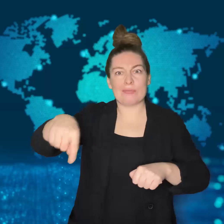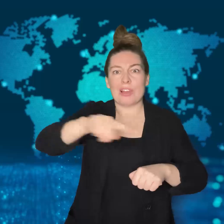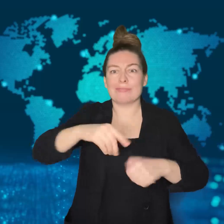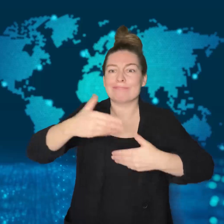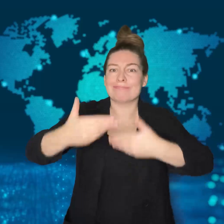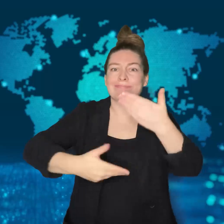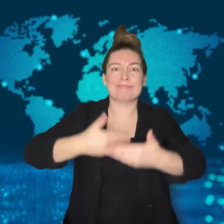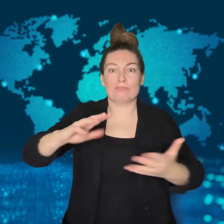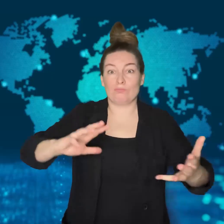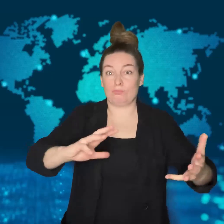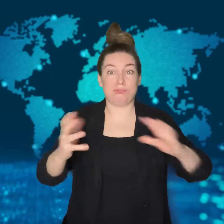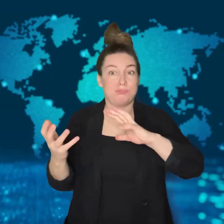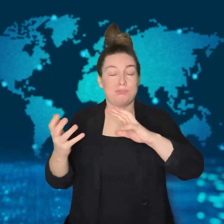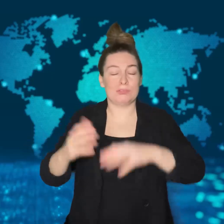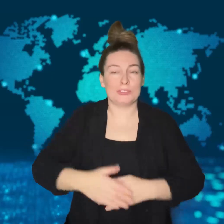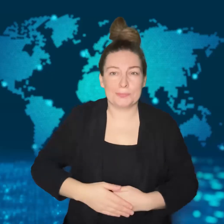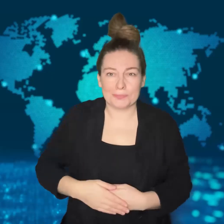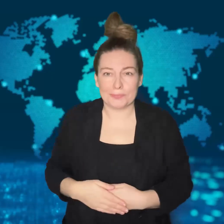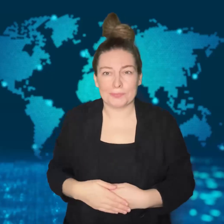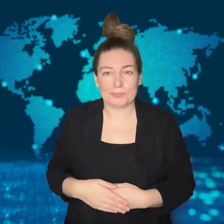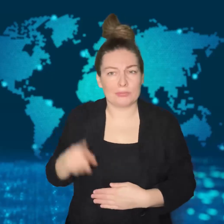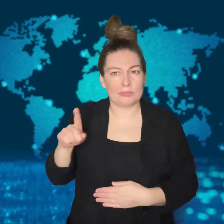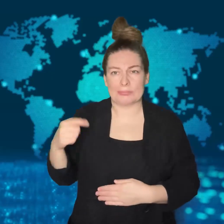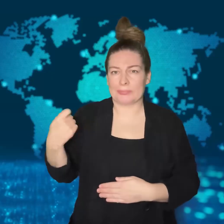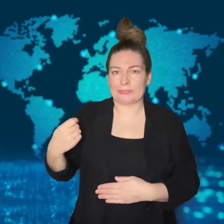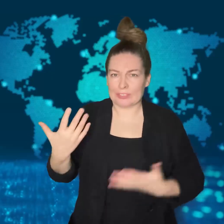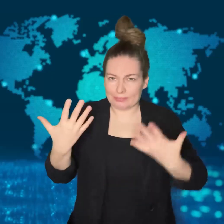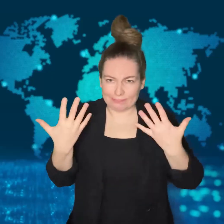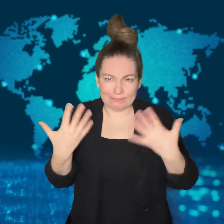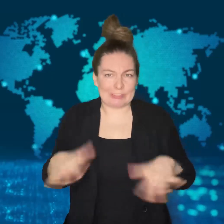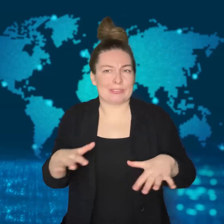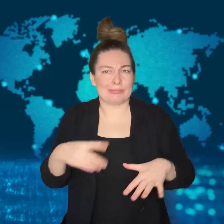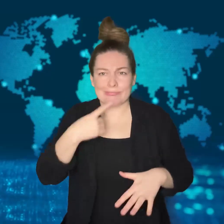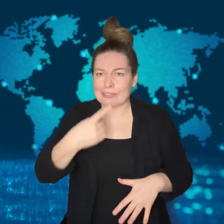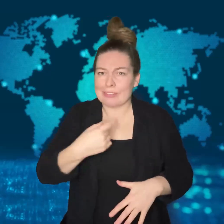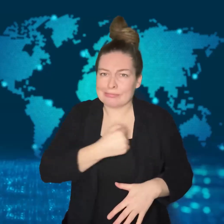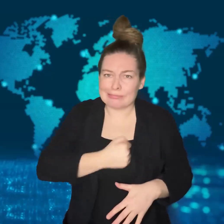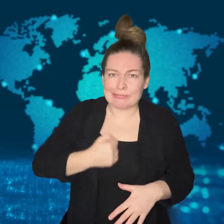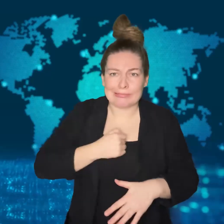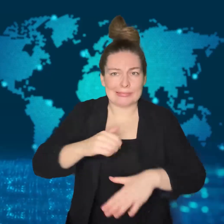He is the one who recommended to Yoon that martial law be declared.